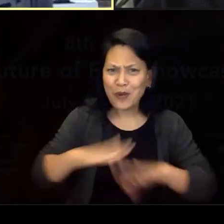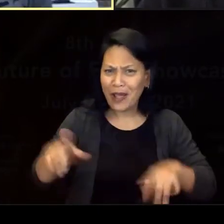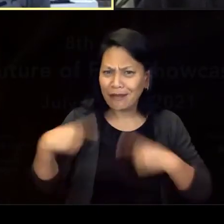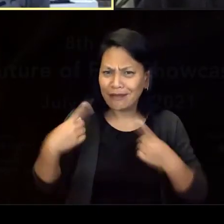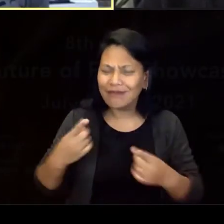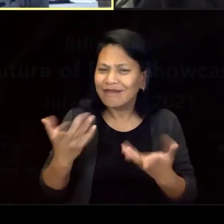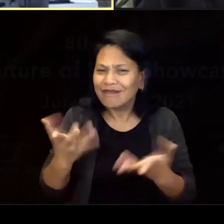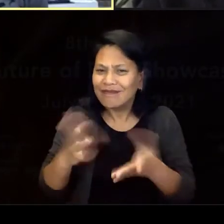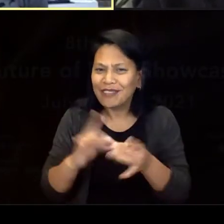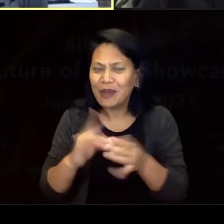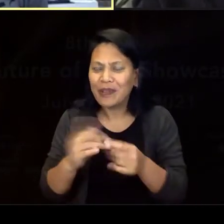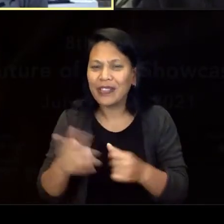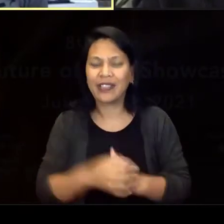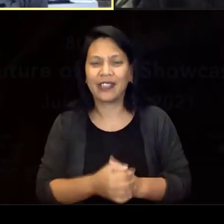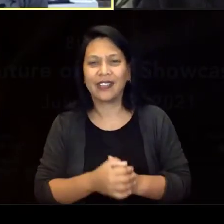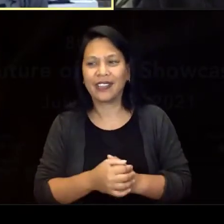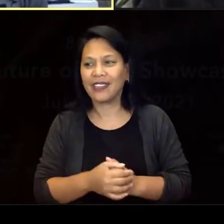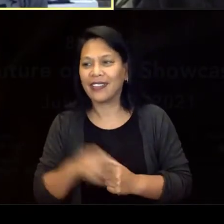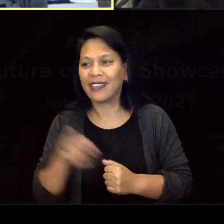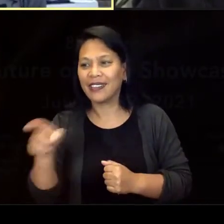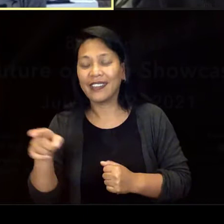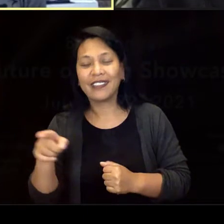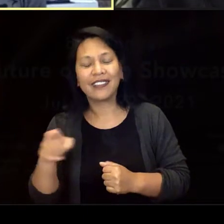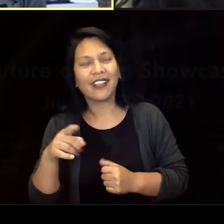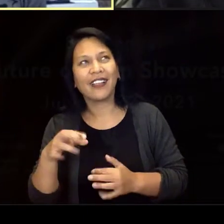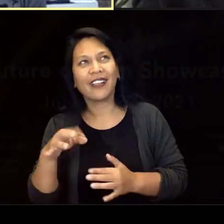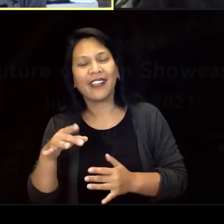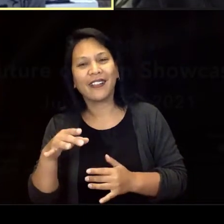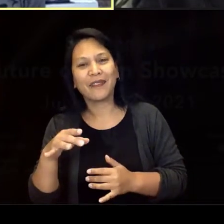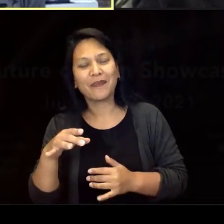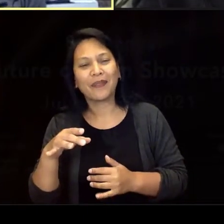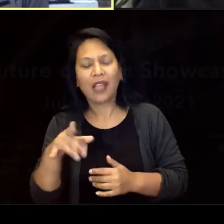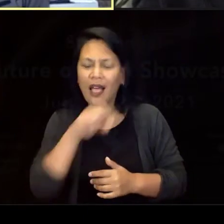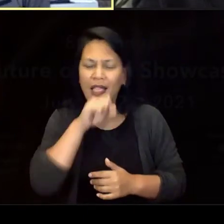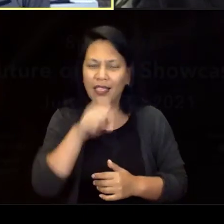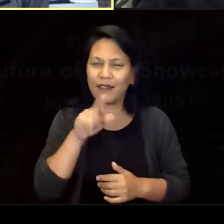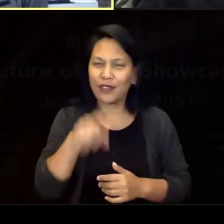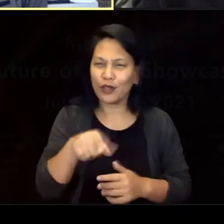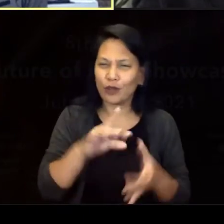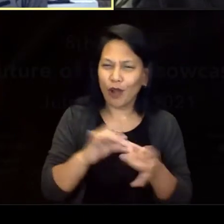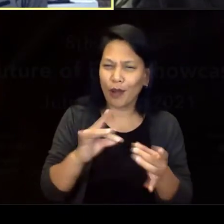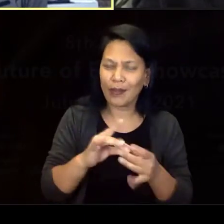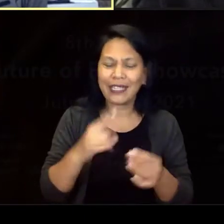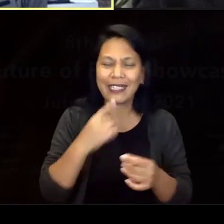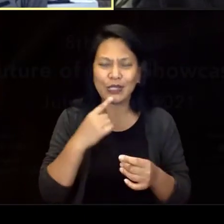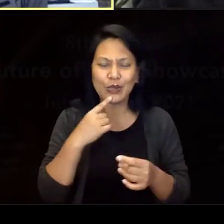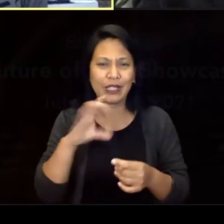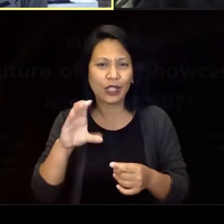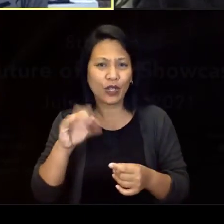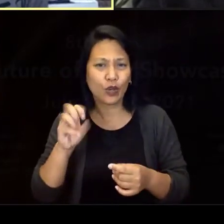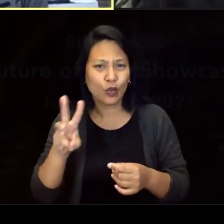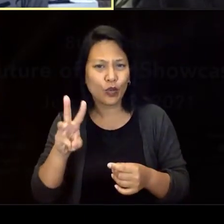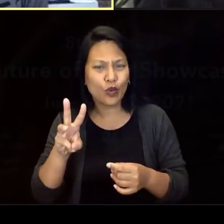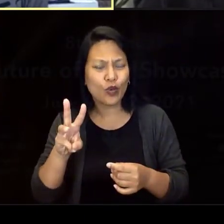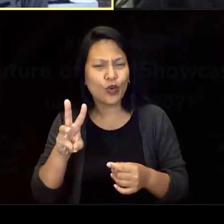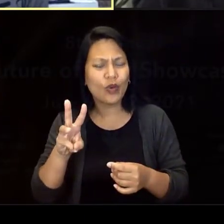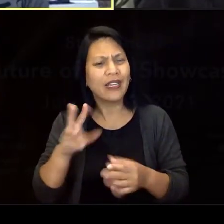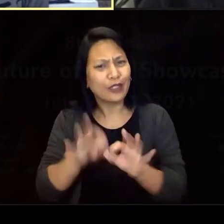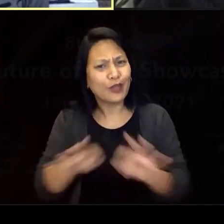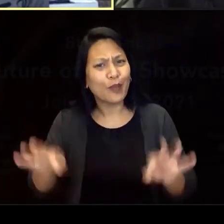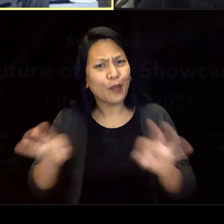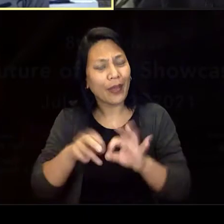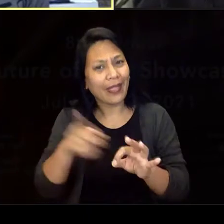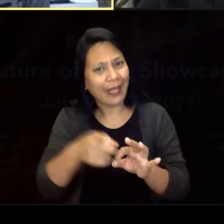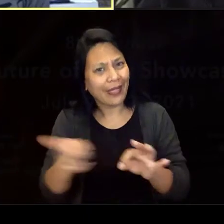I love how you were touching on about how you also want to make the crew feel comfortable too, in those situations too.